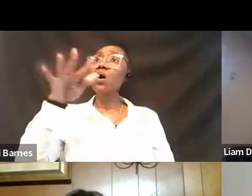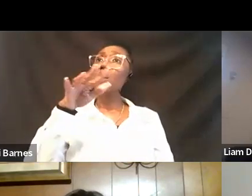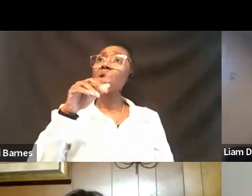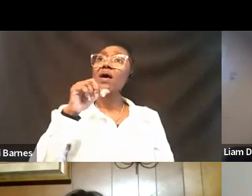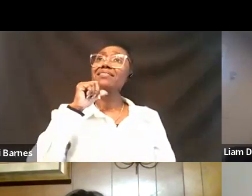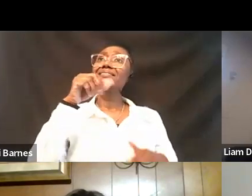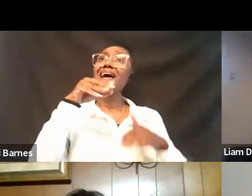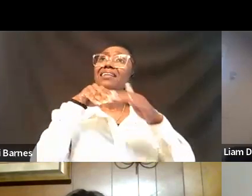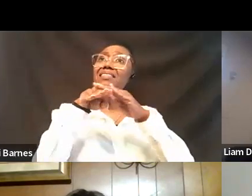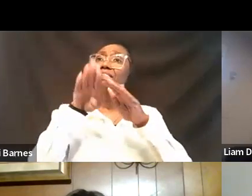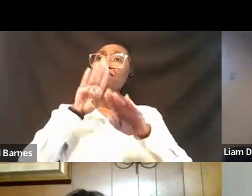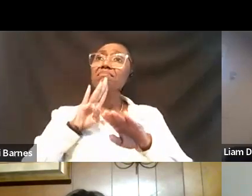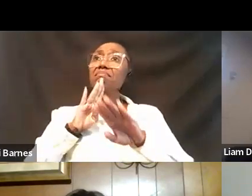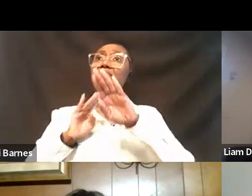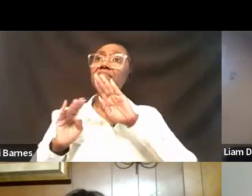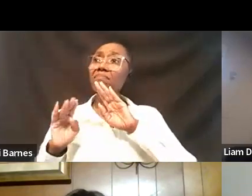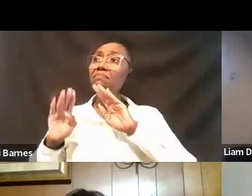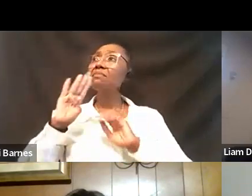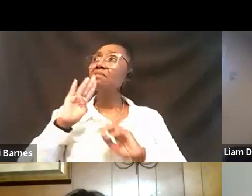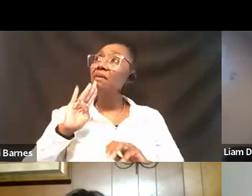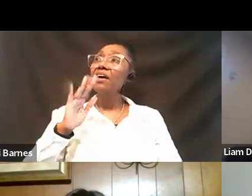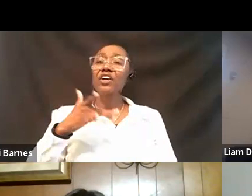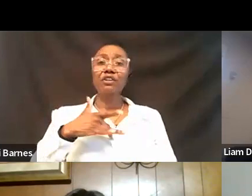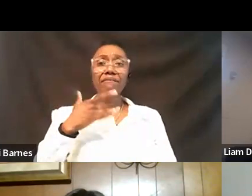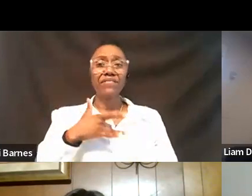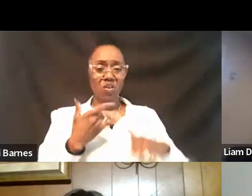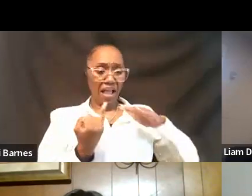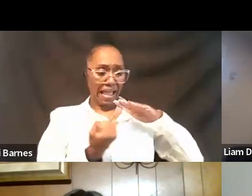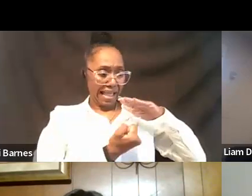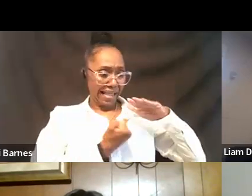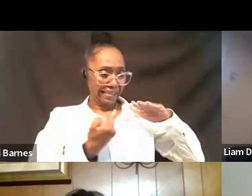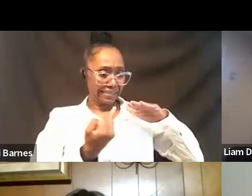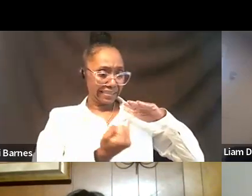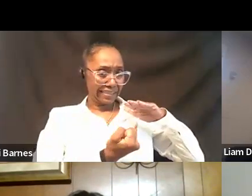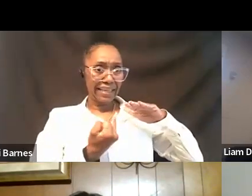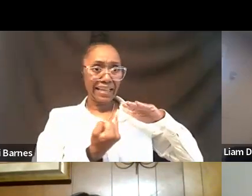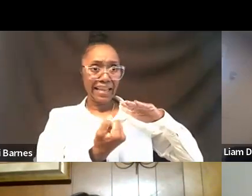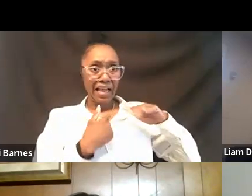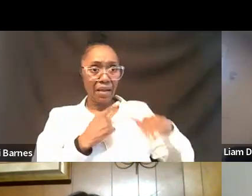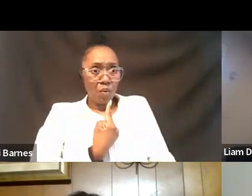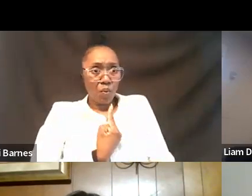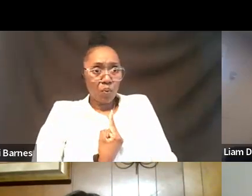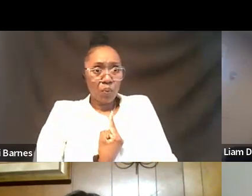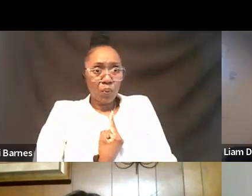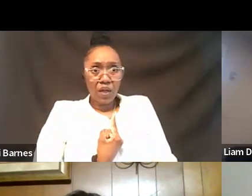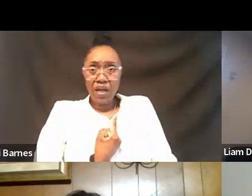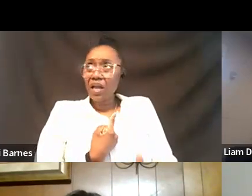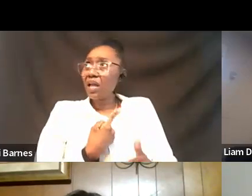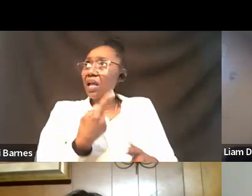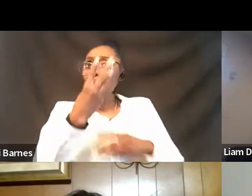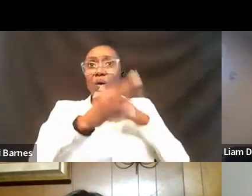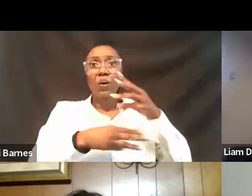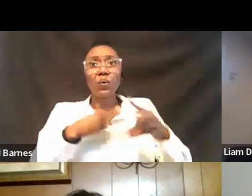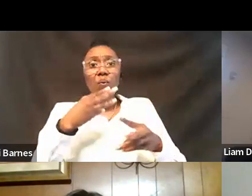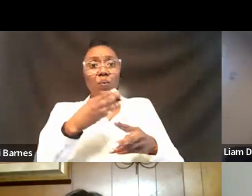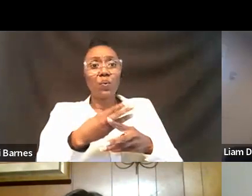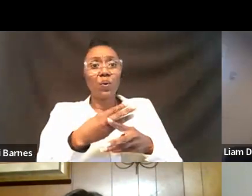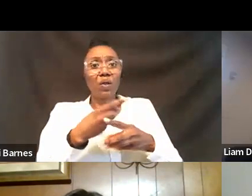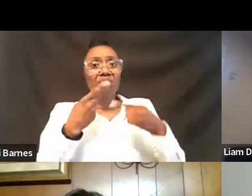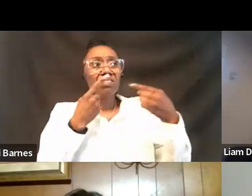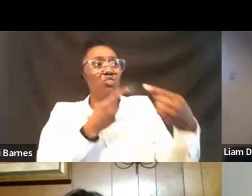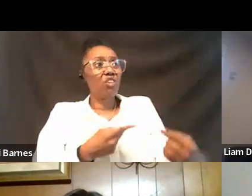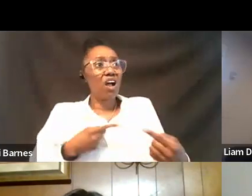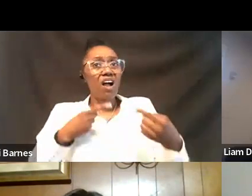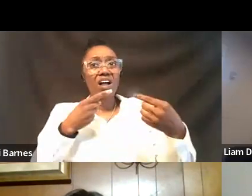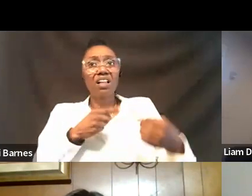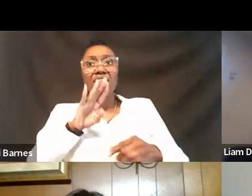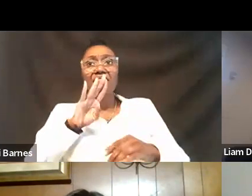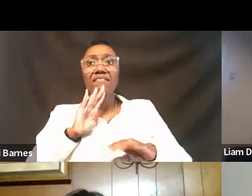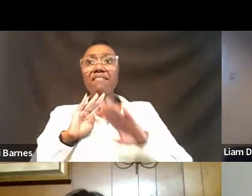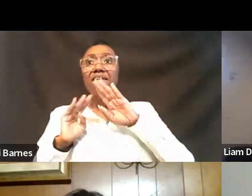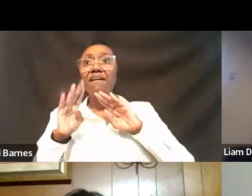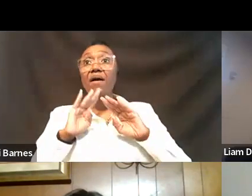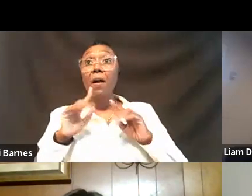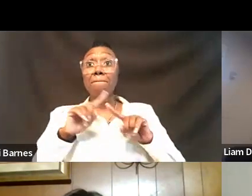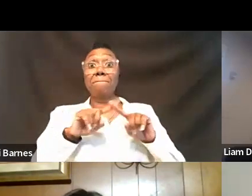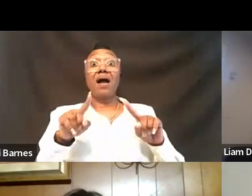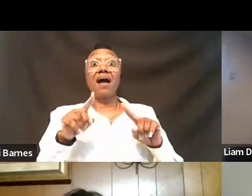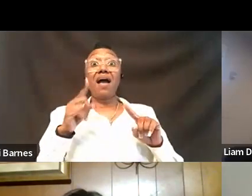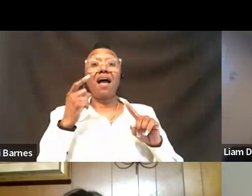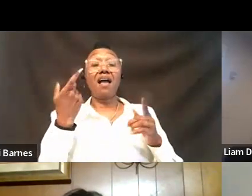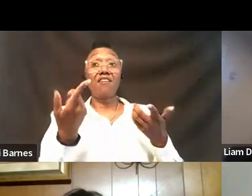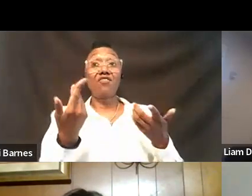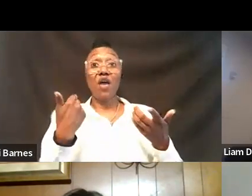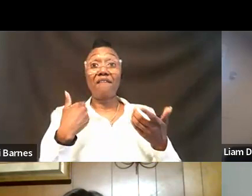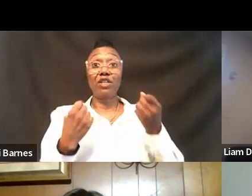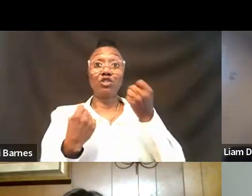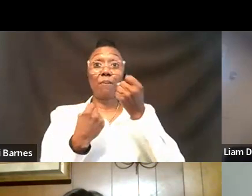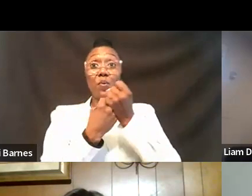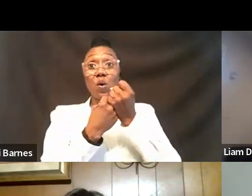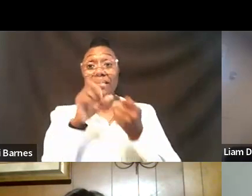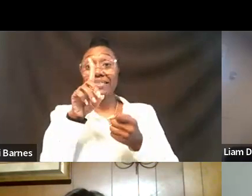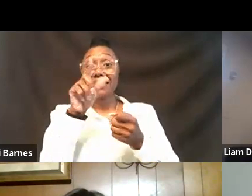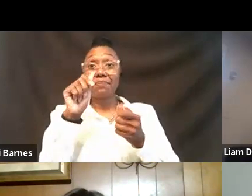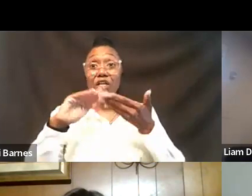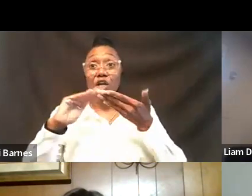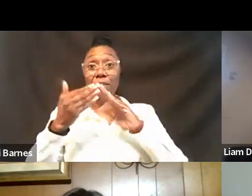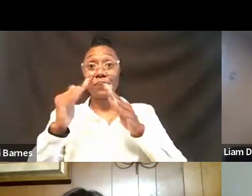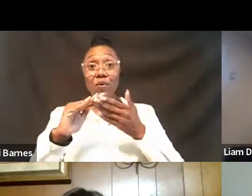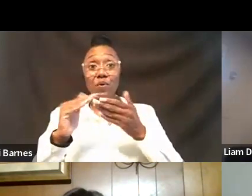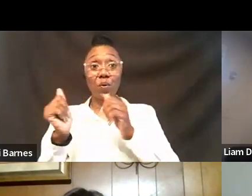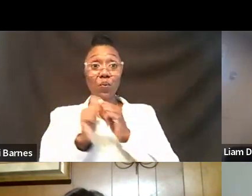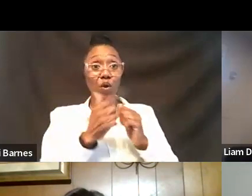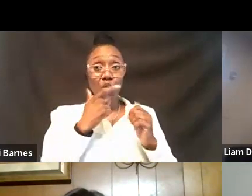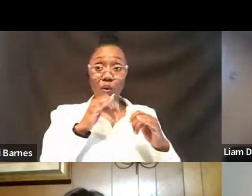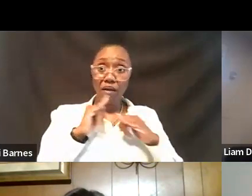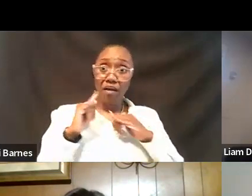A lot of the times you feel really isolated. Like you're the only person on this entire planet that is struggling, but having that community with you and having other people with similar experiences to yours really.